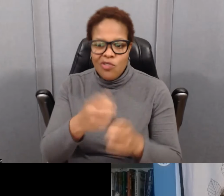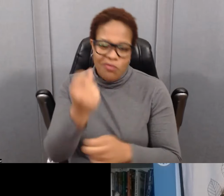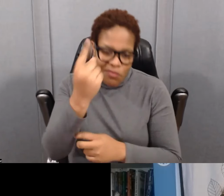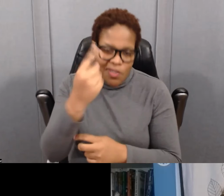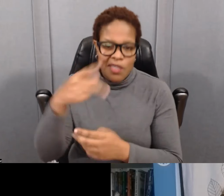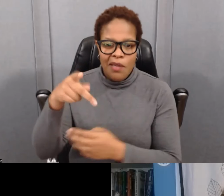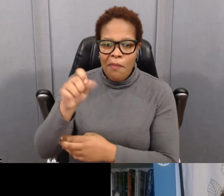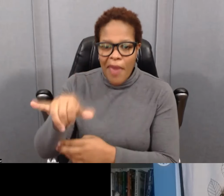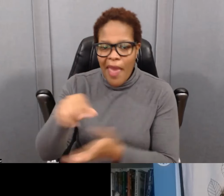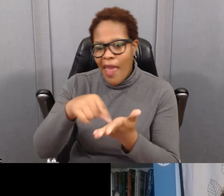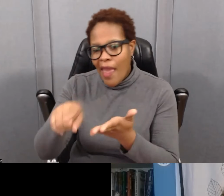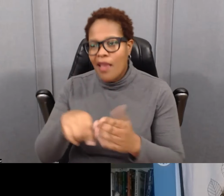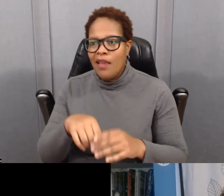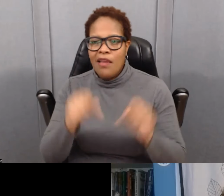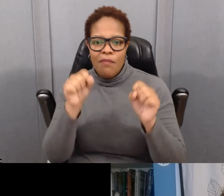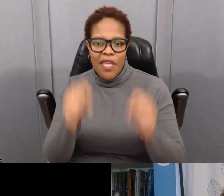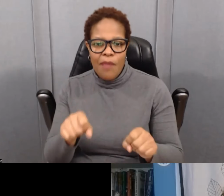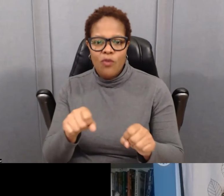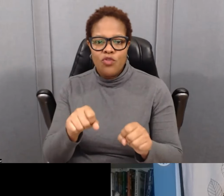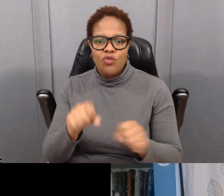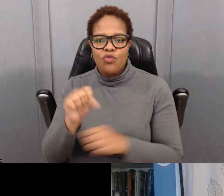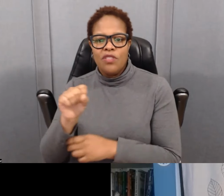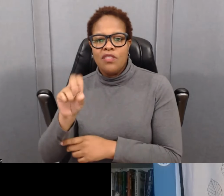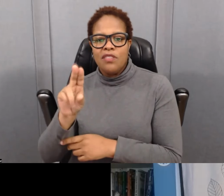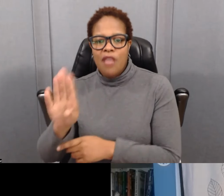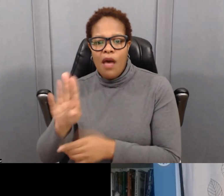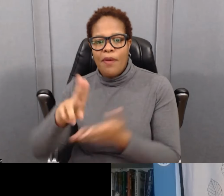and being able to kind of subcontract those types of jobs.